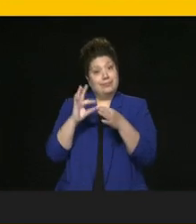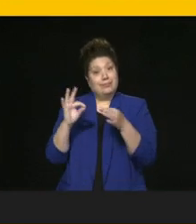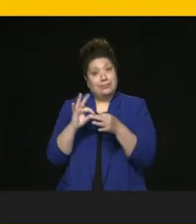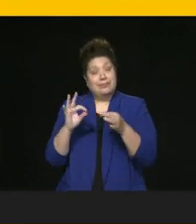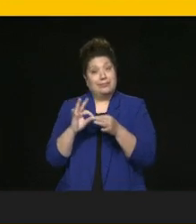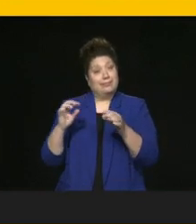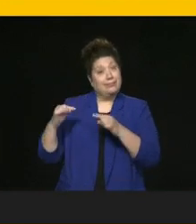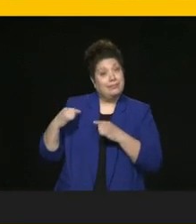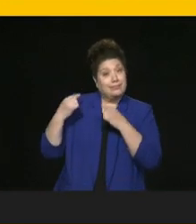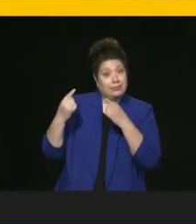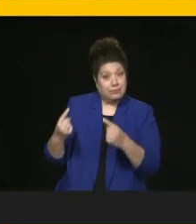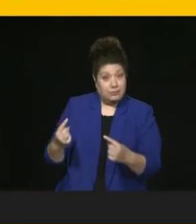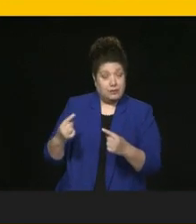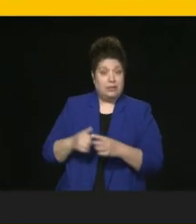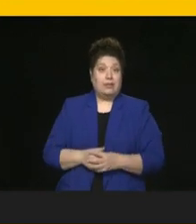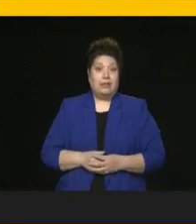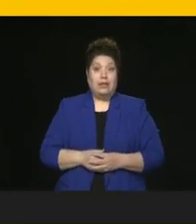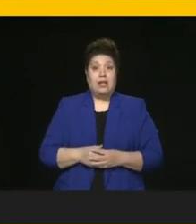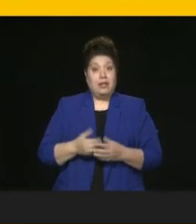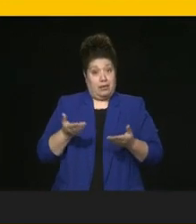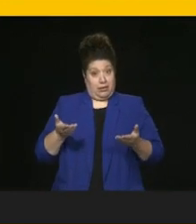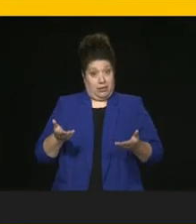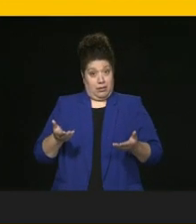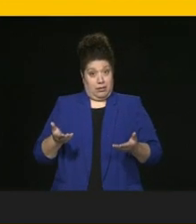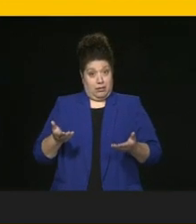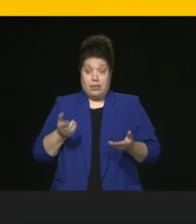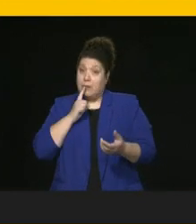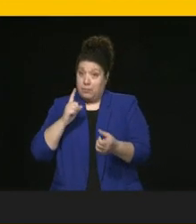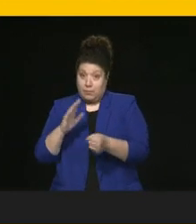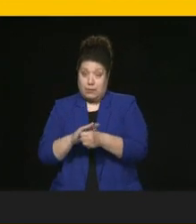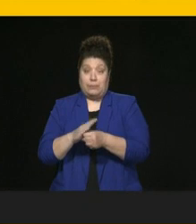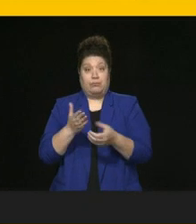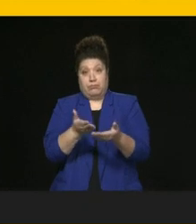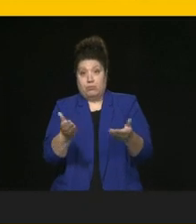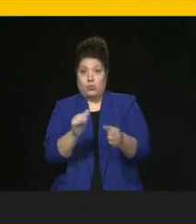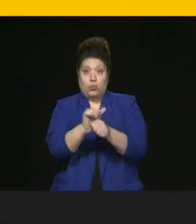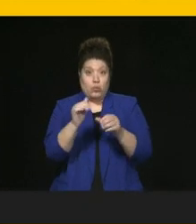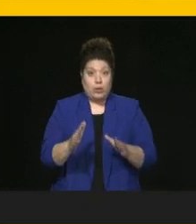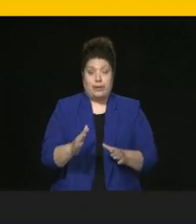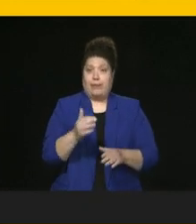[Speaking French][Voice of Interpreter] AS I'VE SAID SINCE THE BEGINNING, WE HAVE BEEN